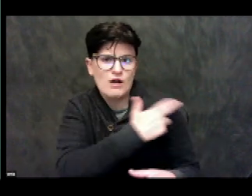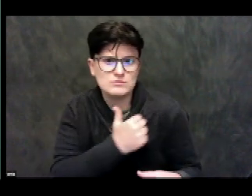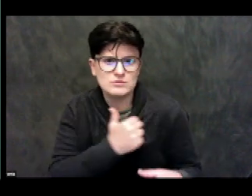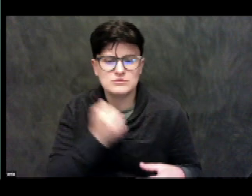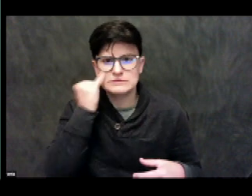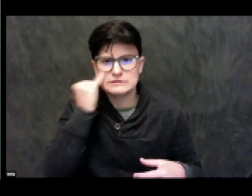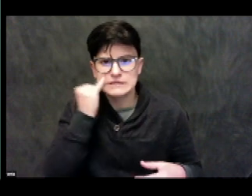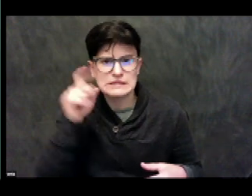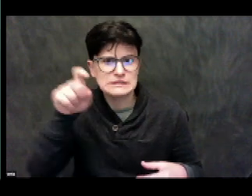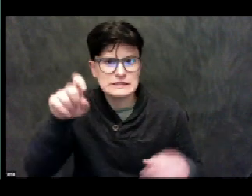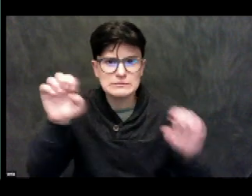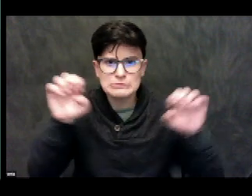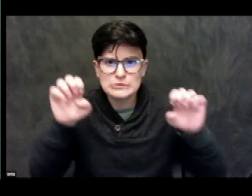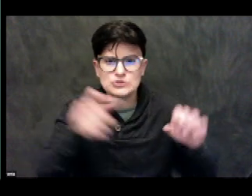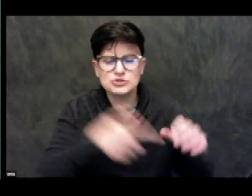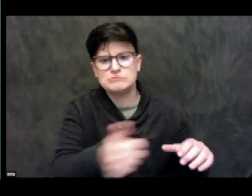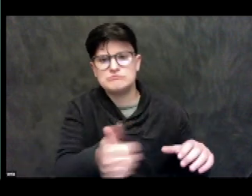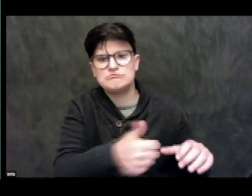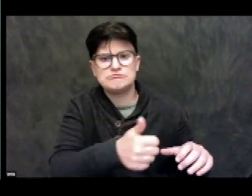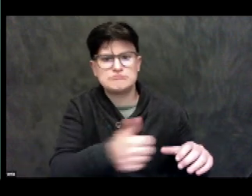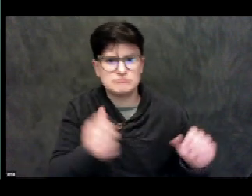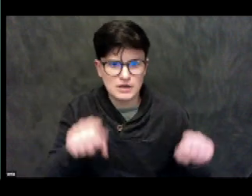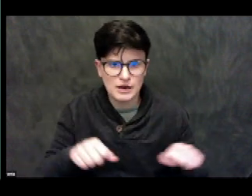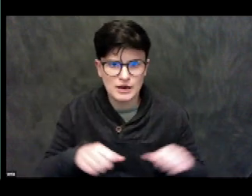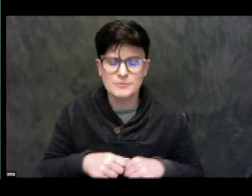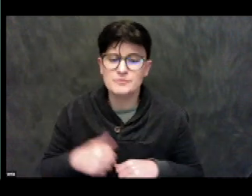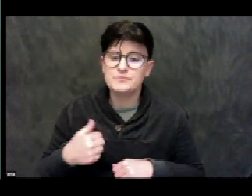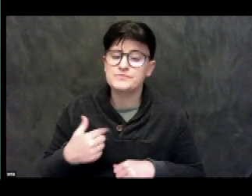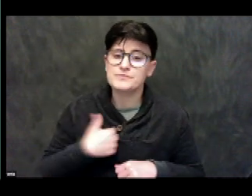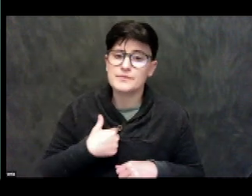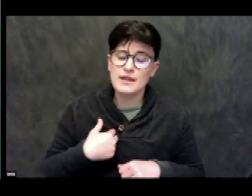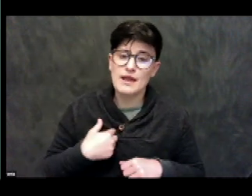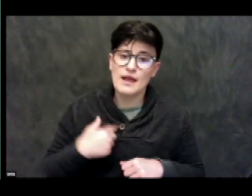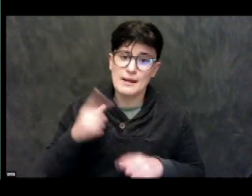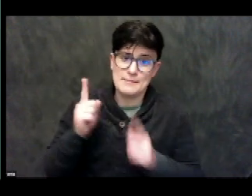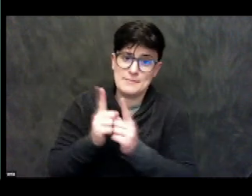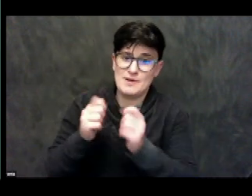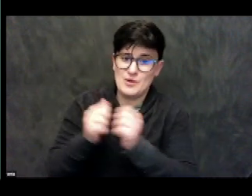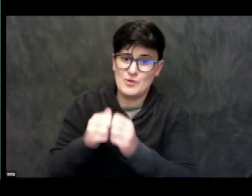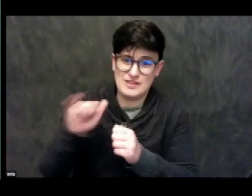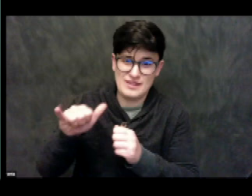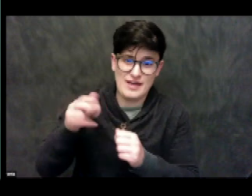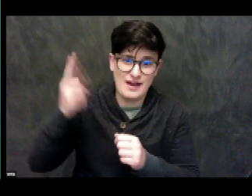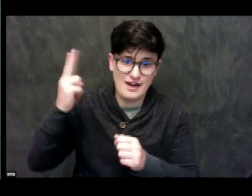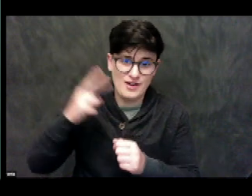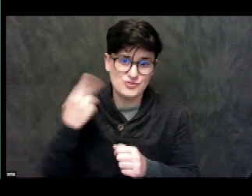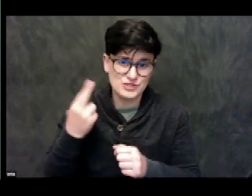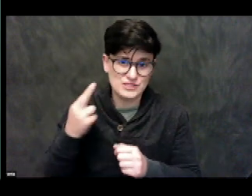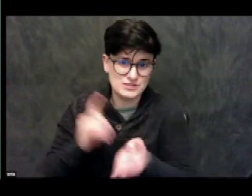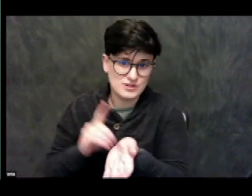So we met with him. The high risk Dr. to discuss